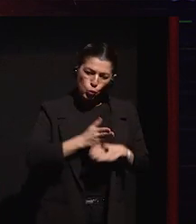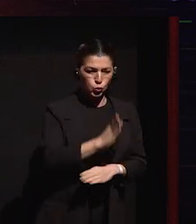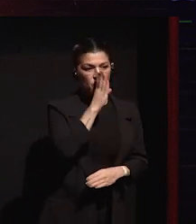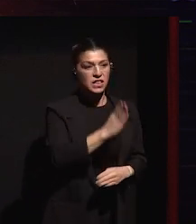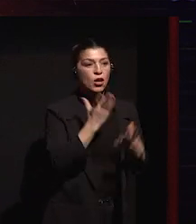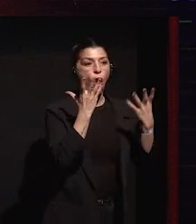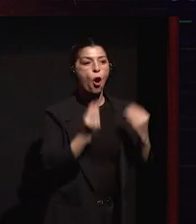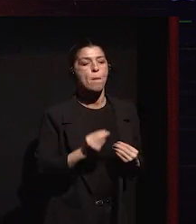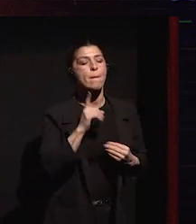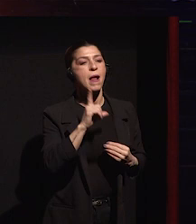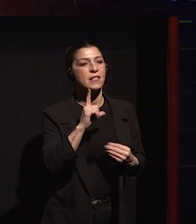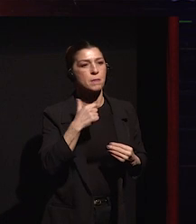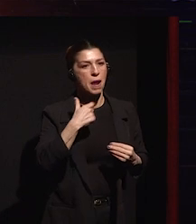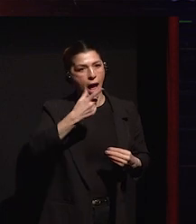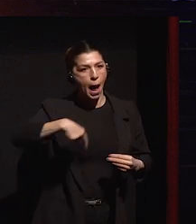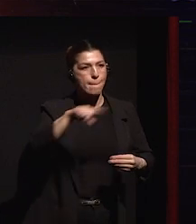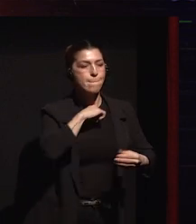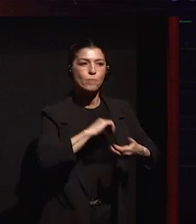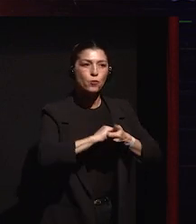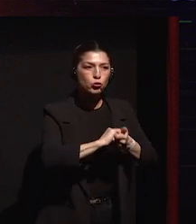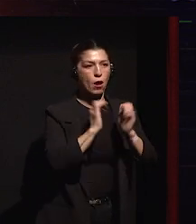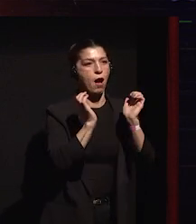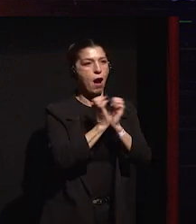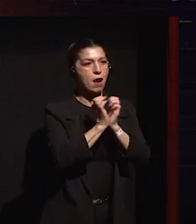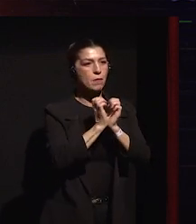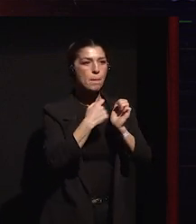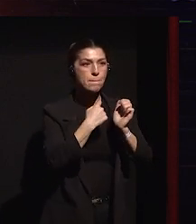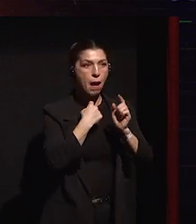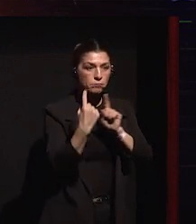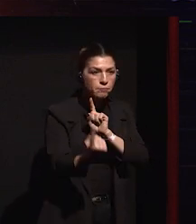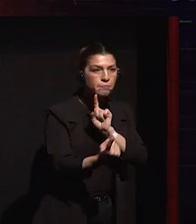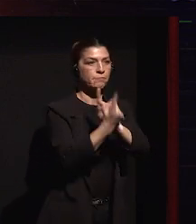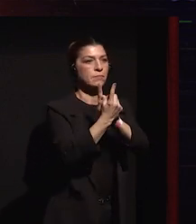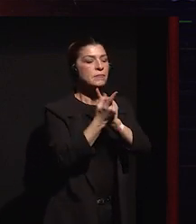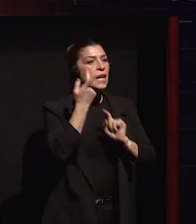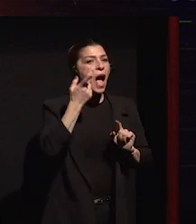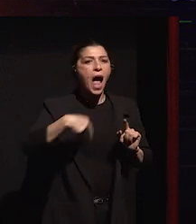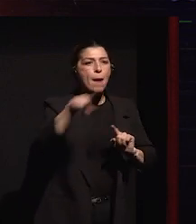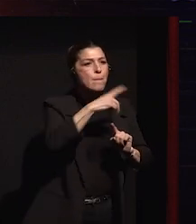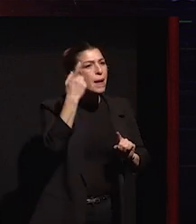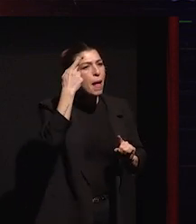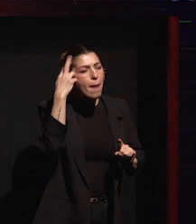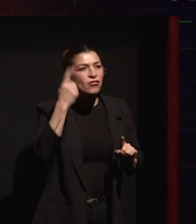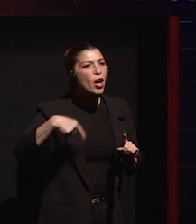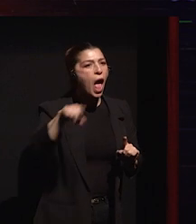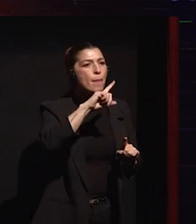family and all strangers that I meet and say people who gave me power,